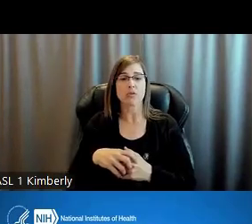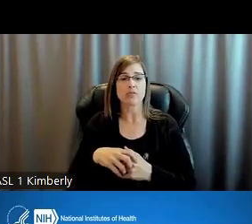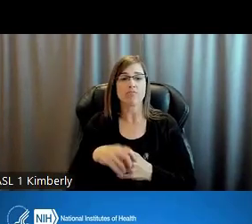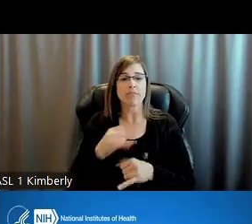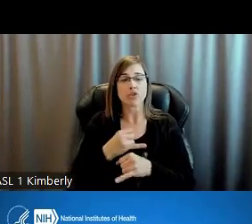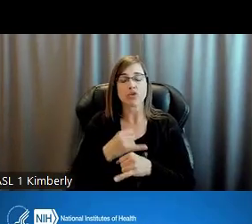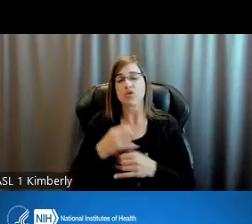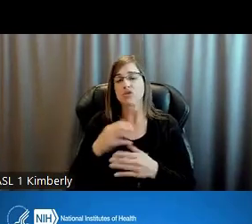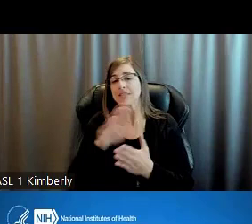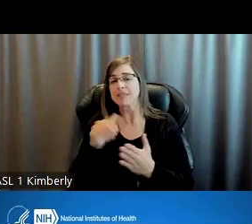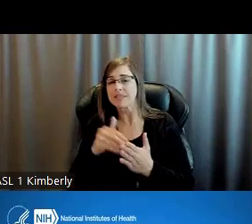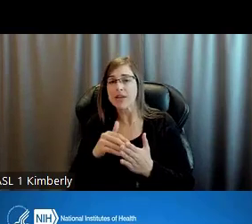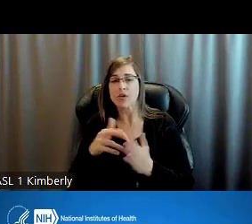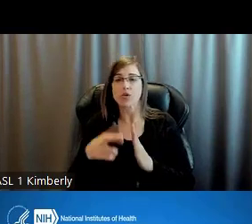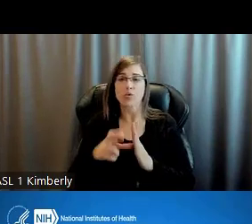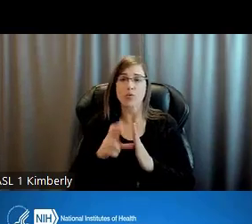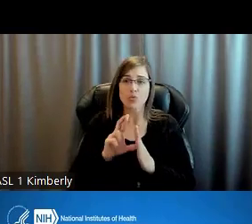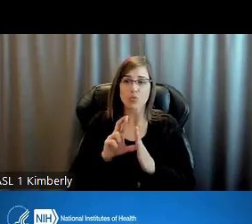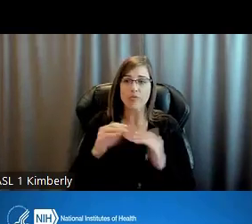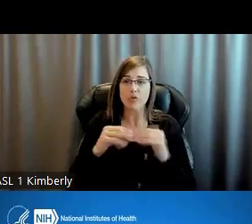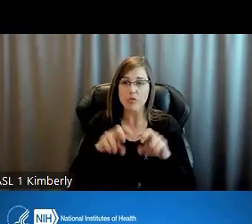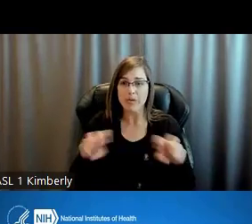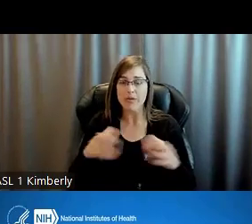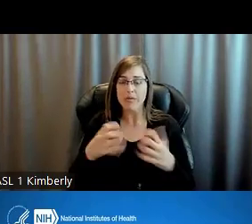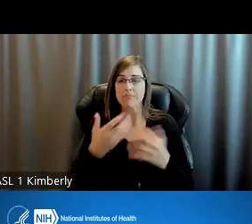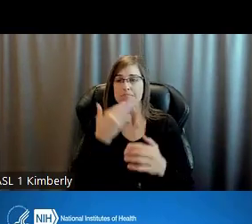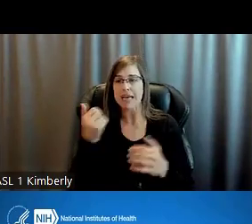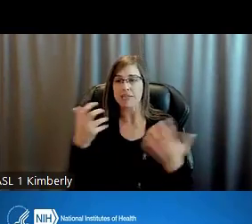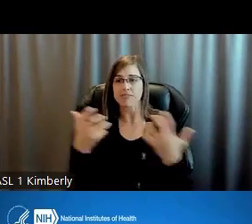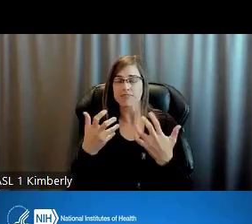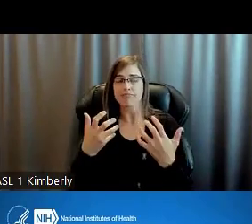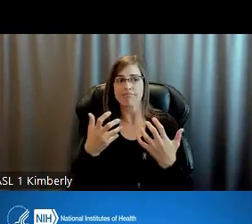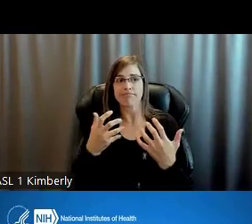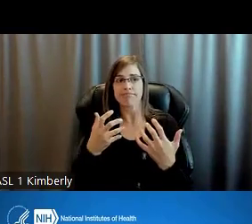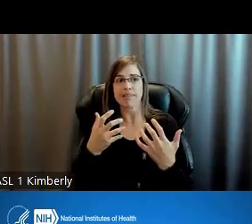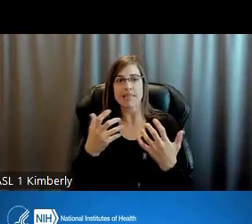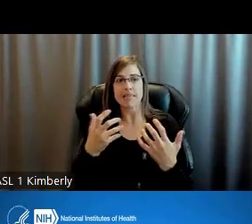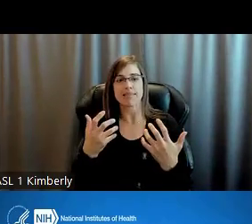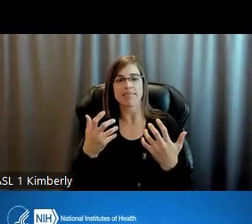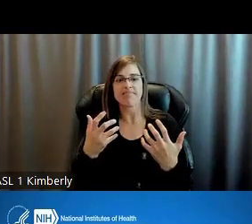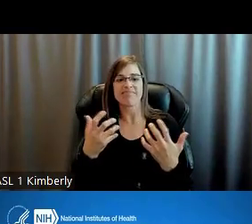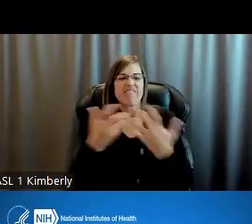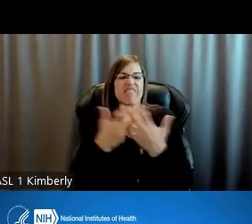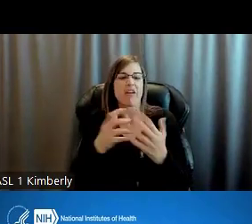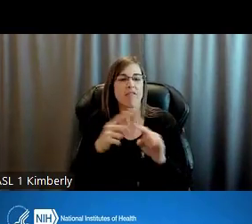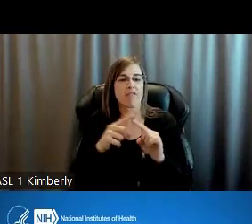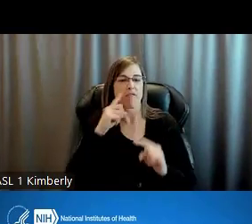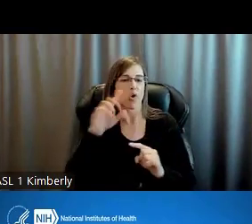that are best aligned for your research. And again, it's Matchmaker, so it's not a perfect system.